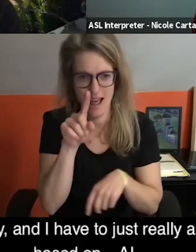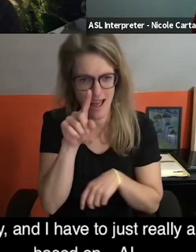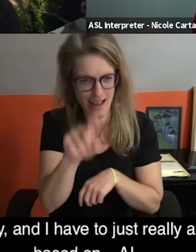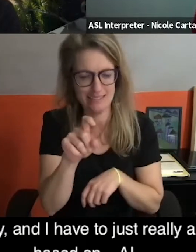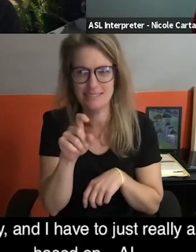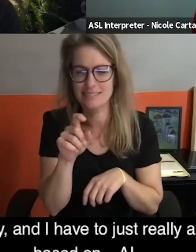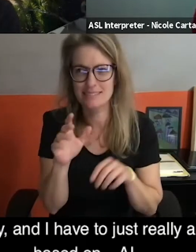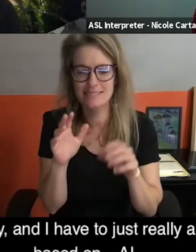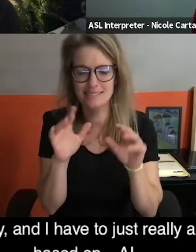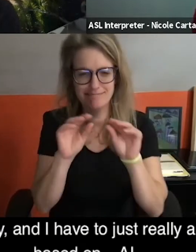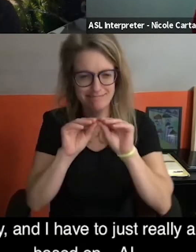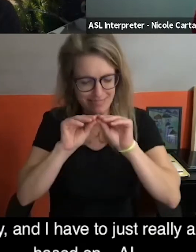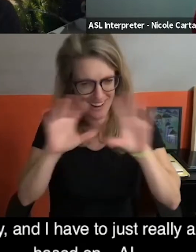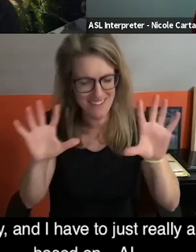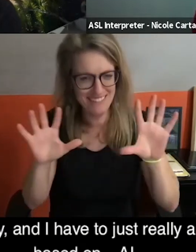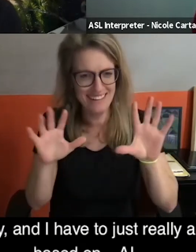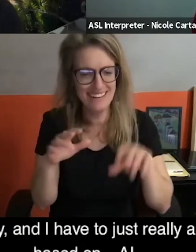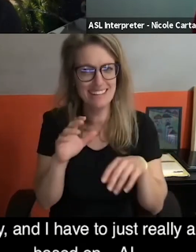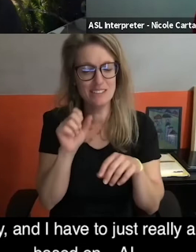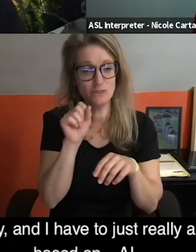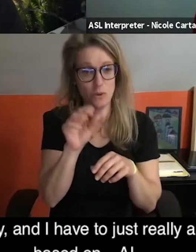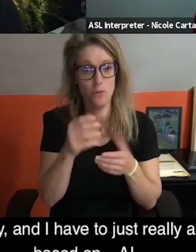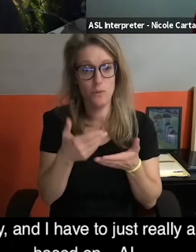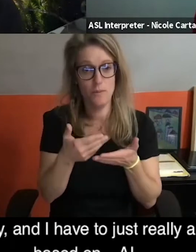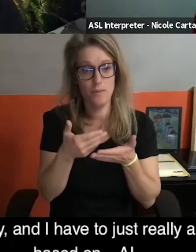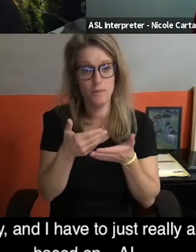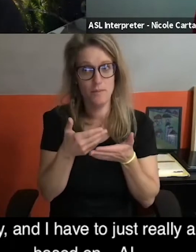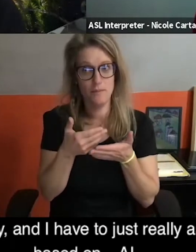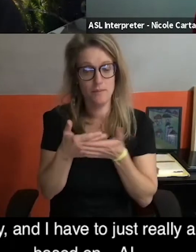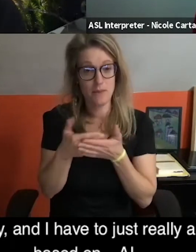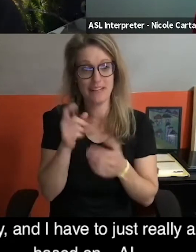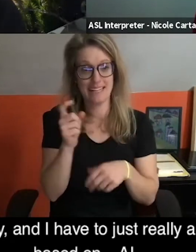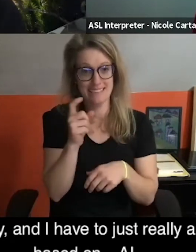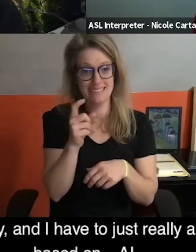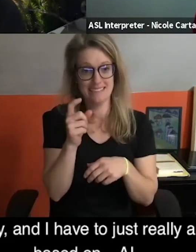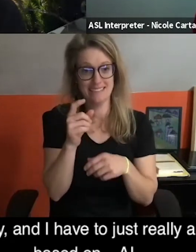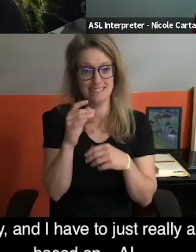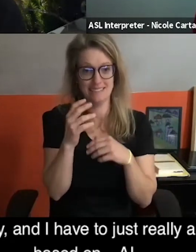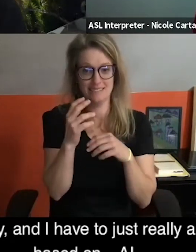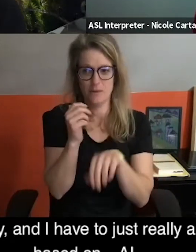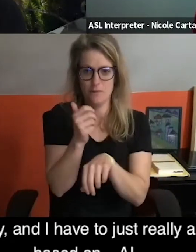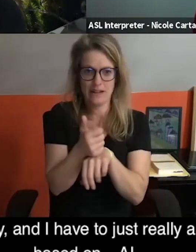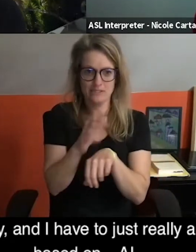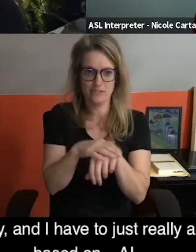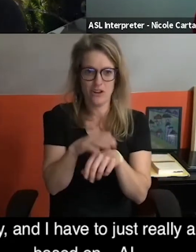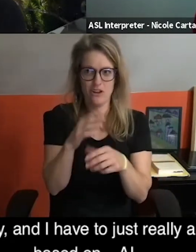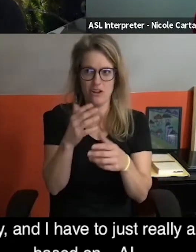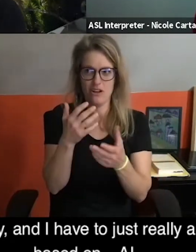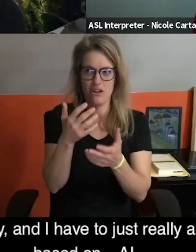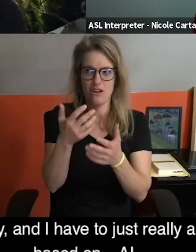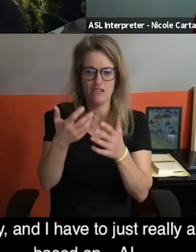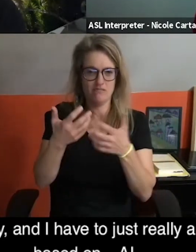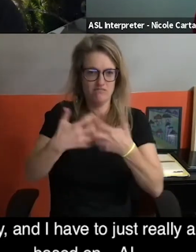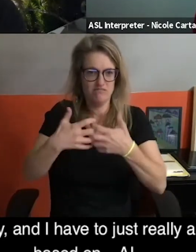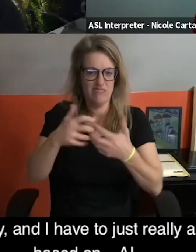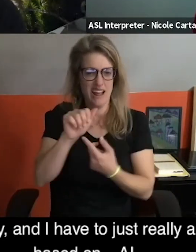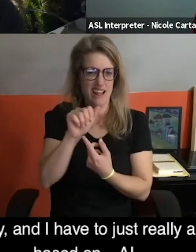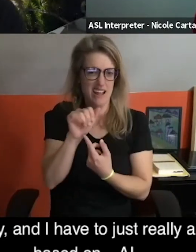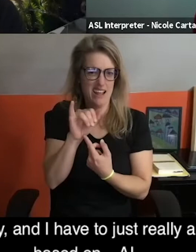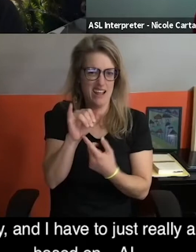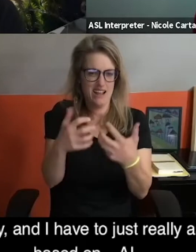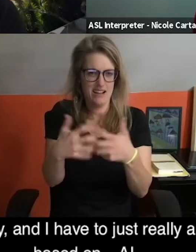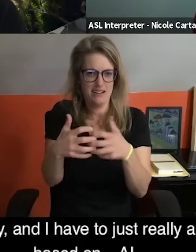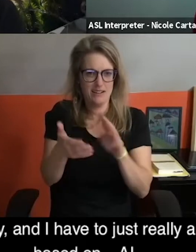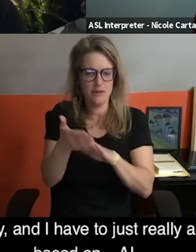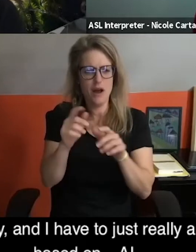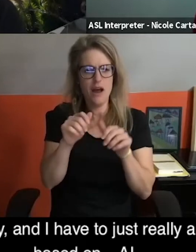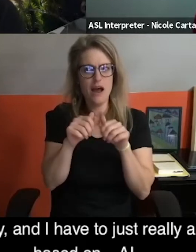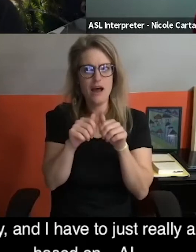and i have to just really ask i mean obviously so baby x is based on a.i